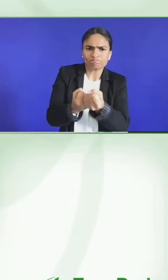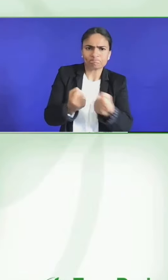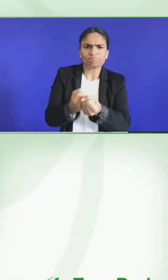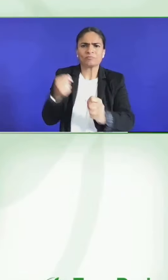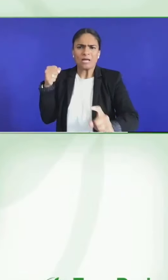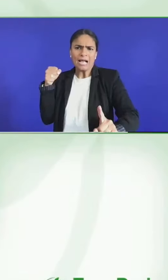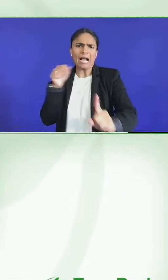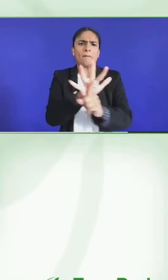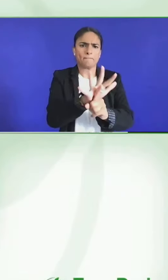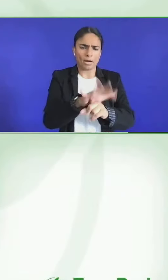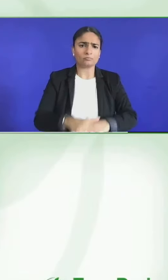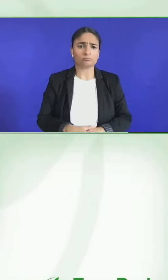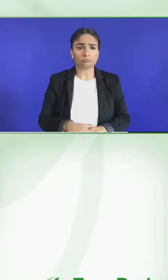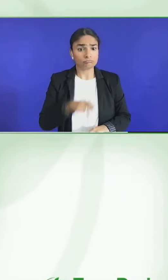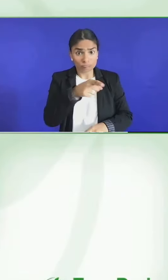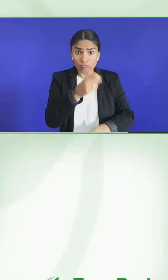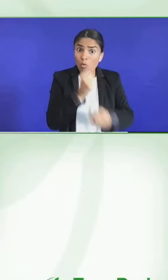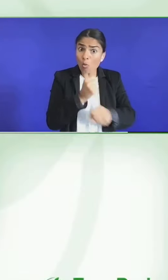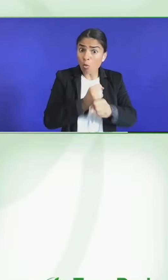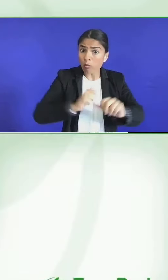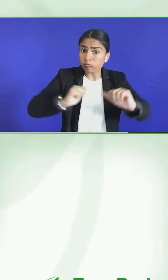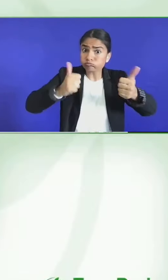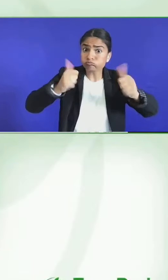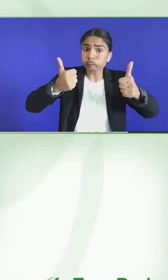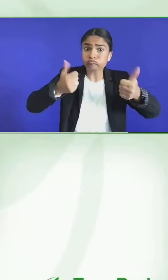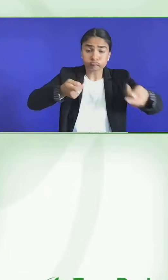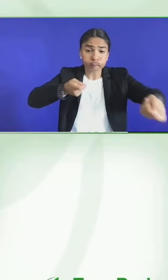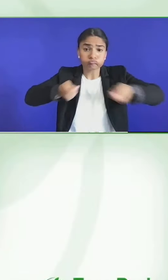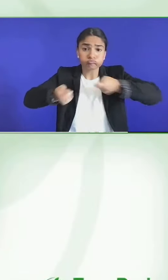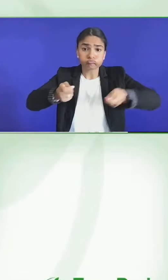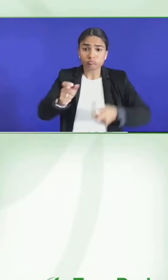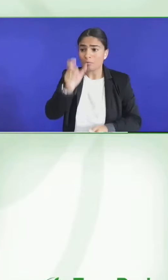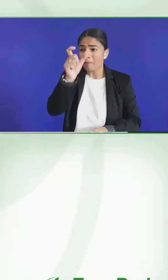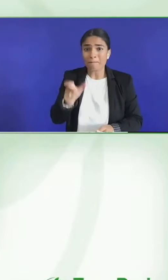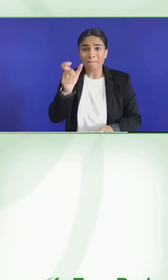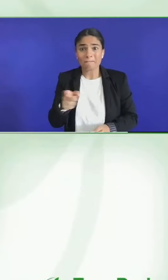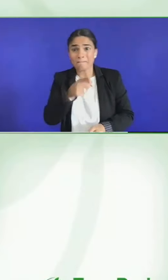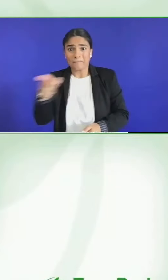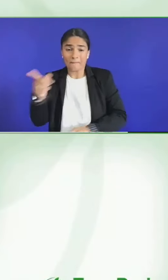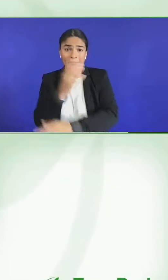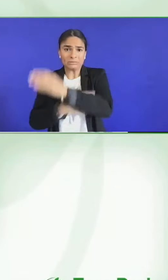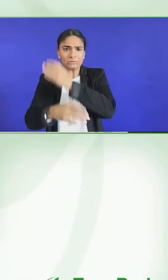I first maybe want to see a set from this personal budget system we